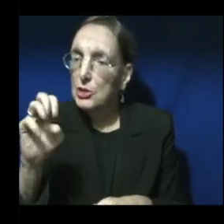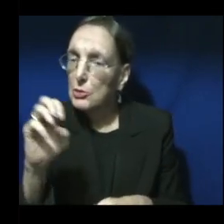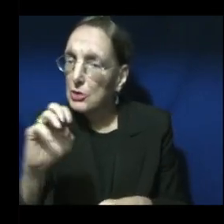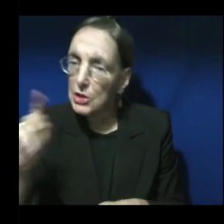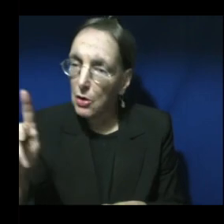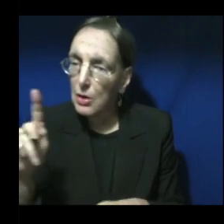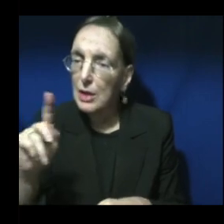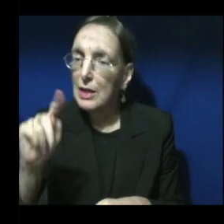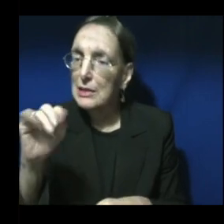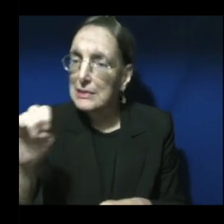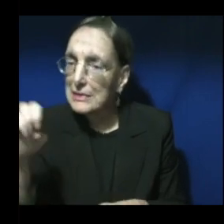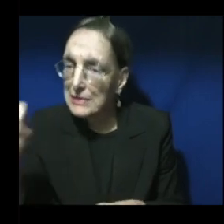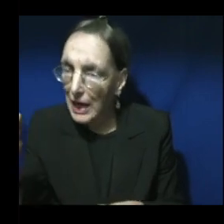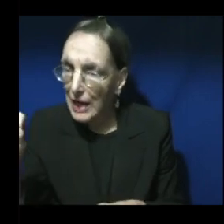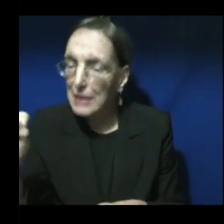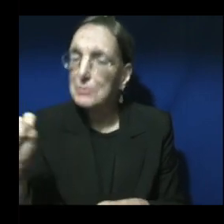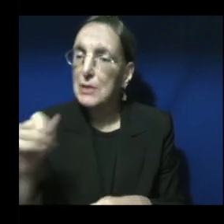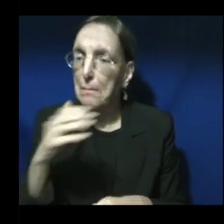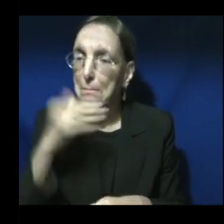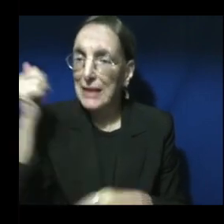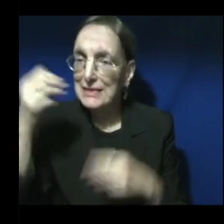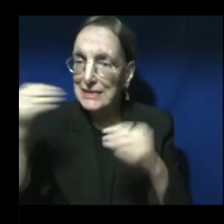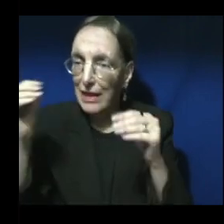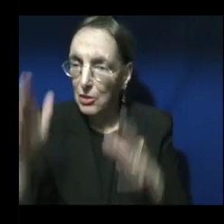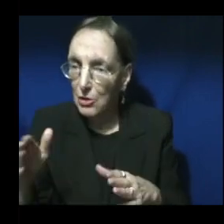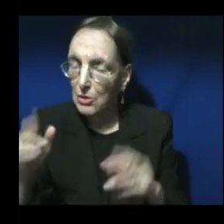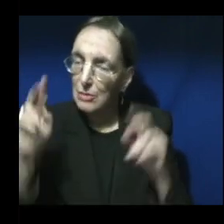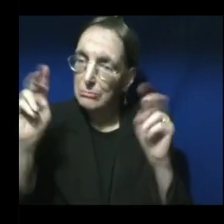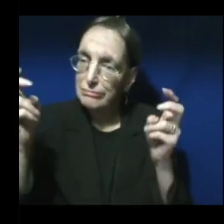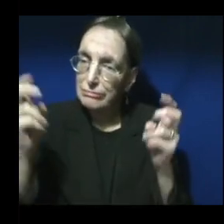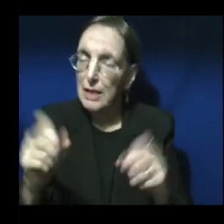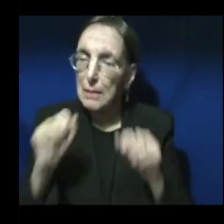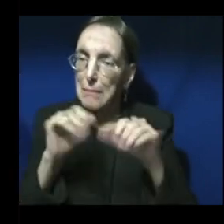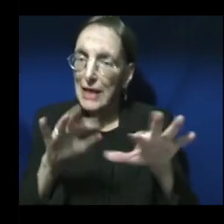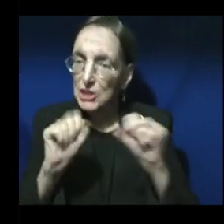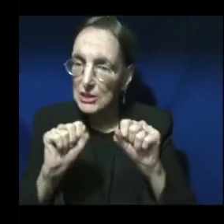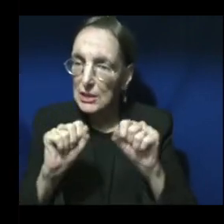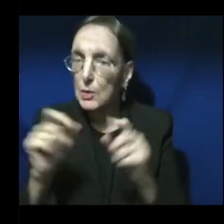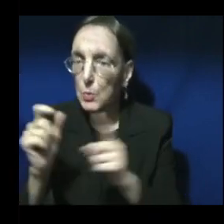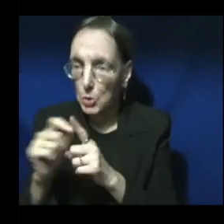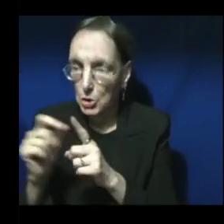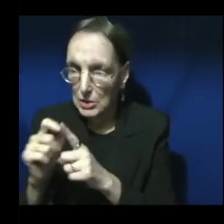I’ve spent the last decade studying the science of language, and you might say, Well, hold on,